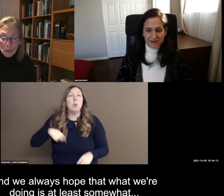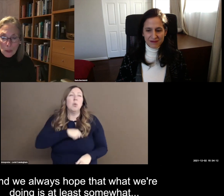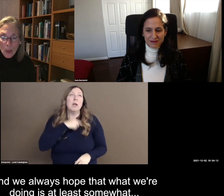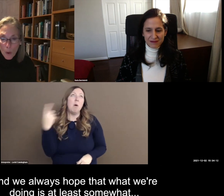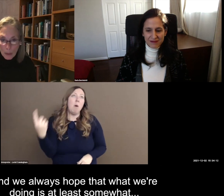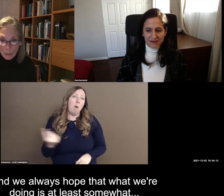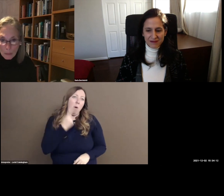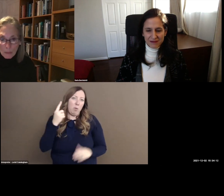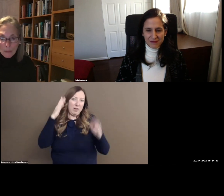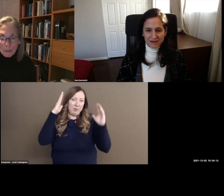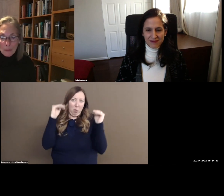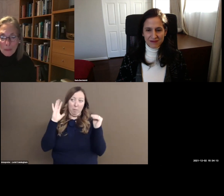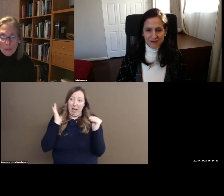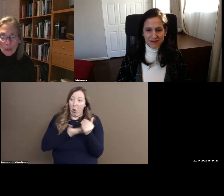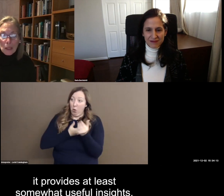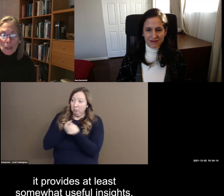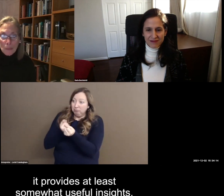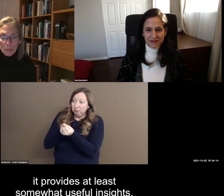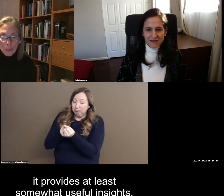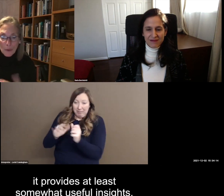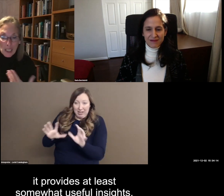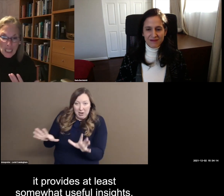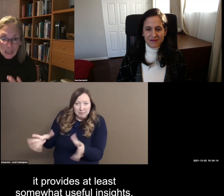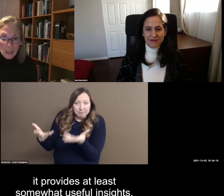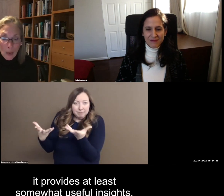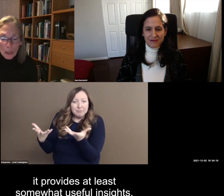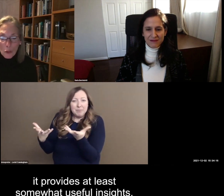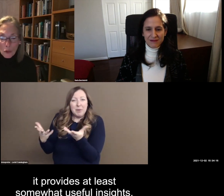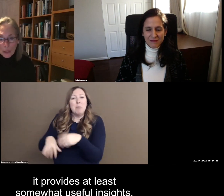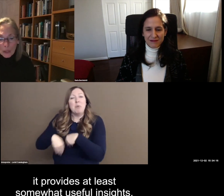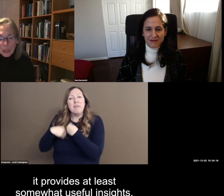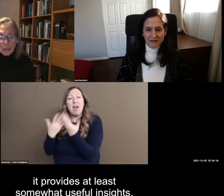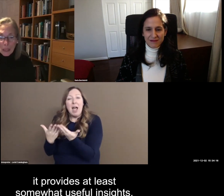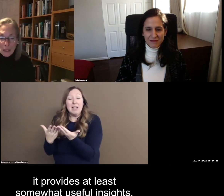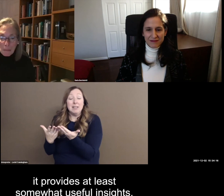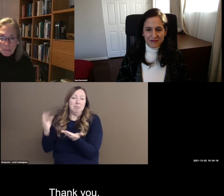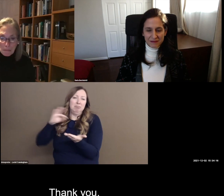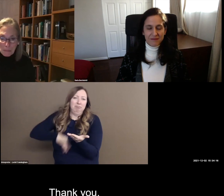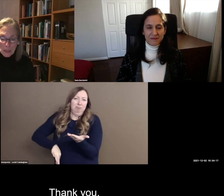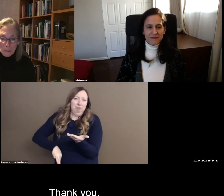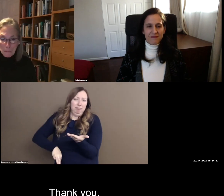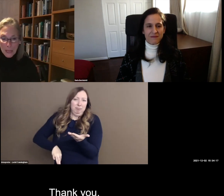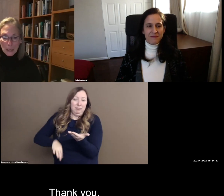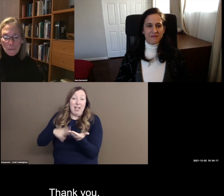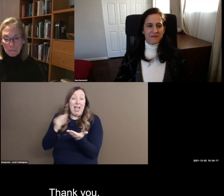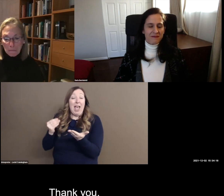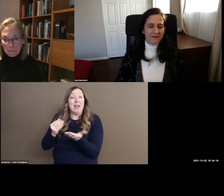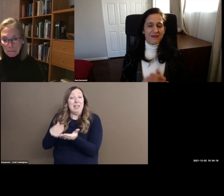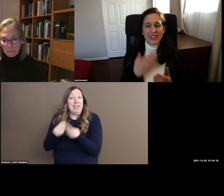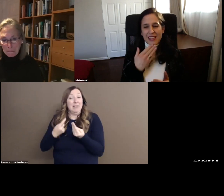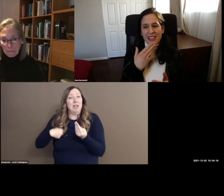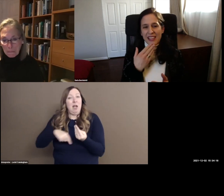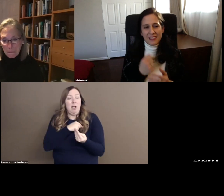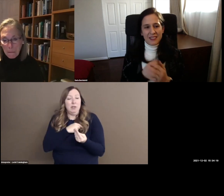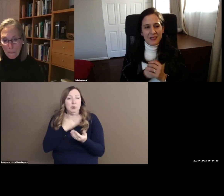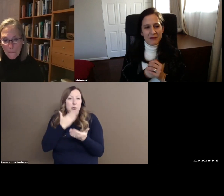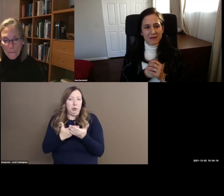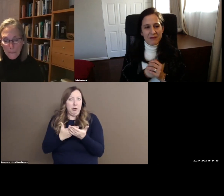somewhat provides at least somewhat useful insights thank you